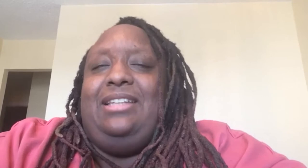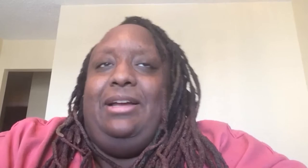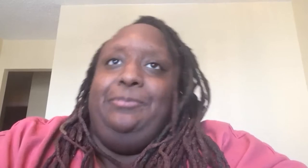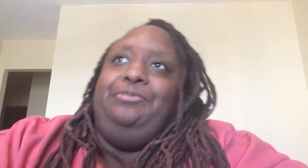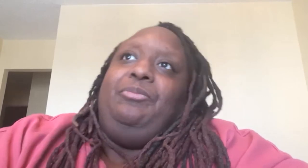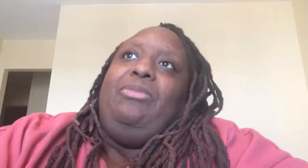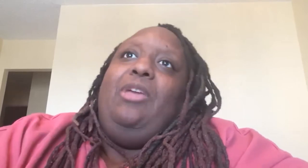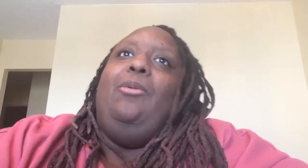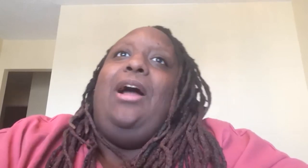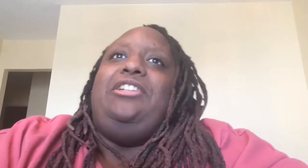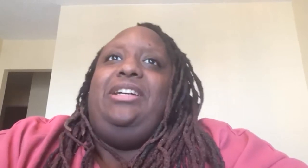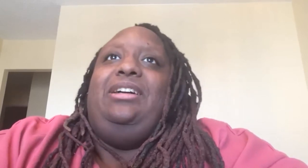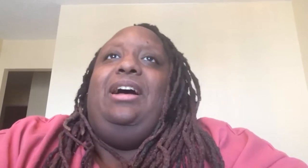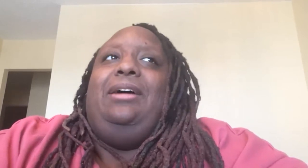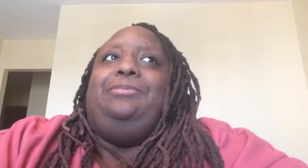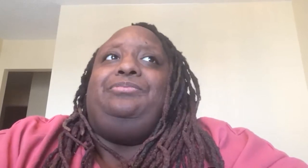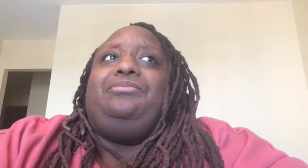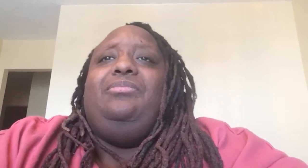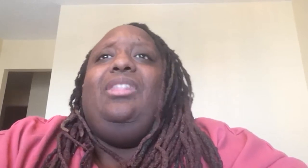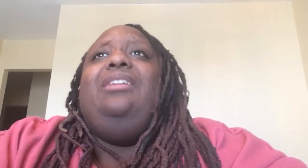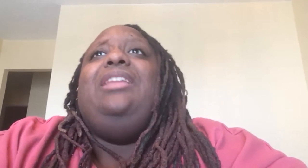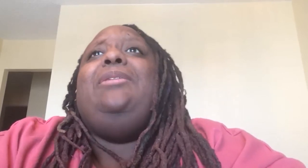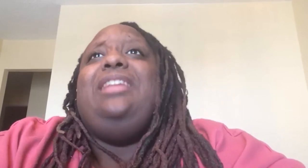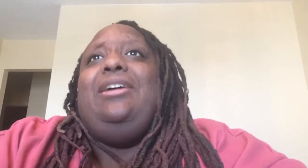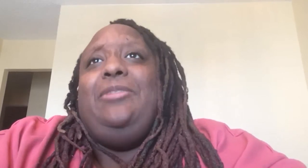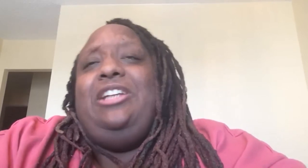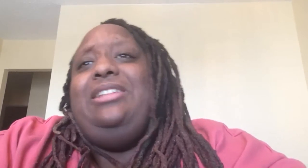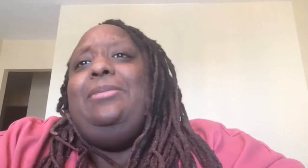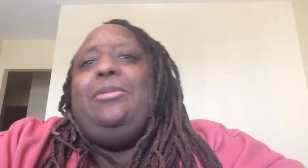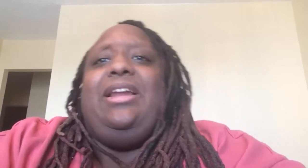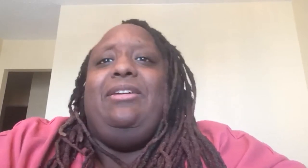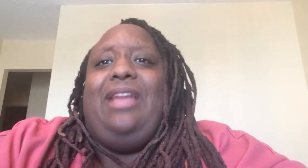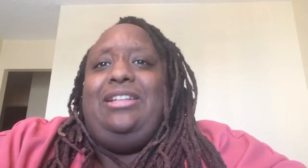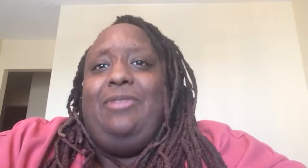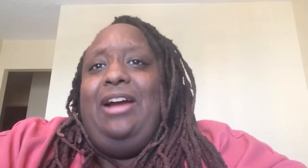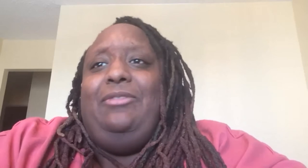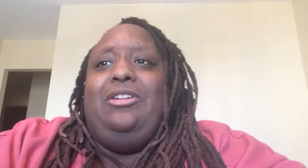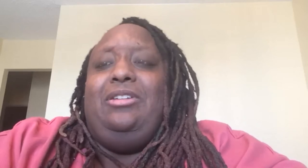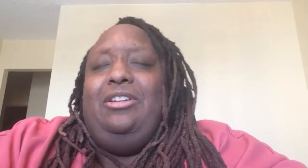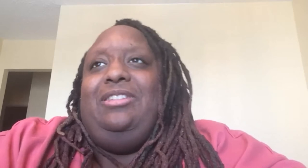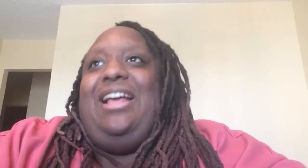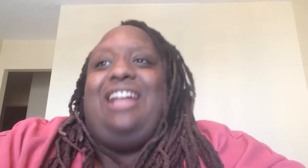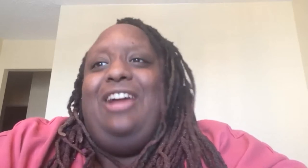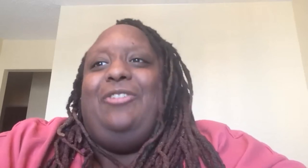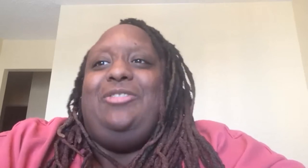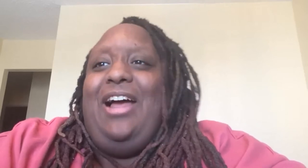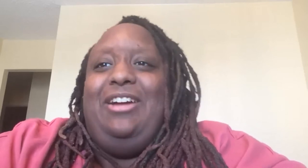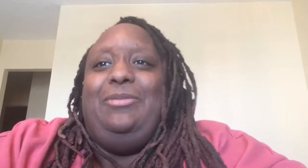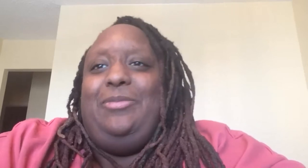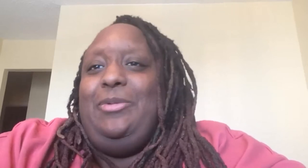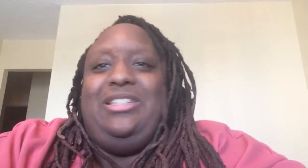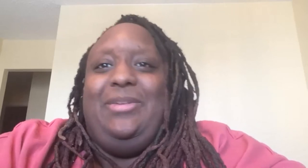We’re watching, like Michelle said, people getting last hired, first fired—people with disabilities,